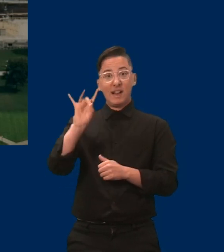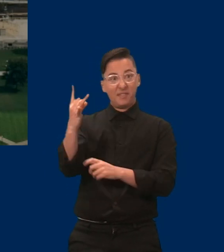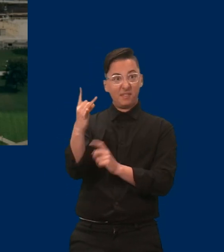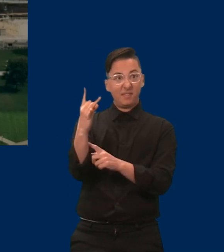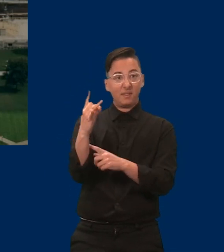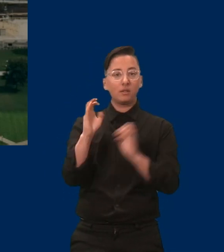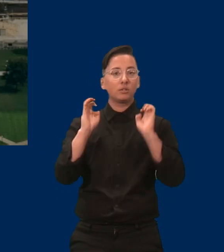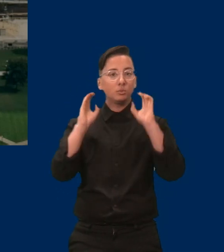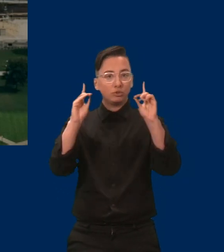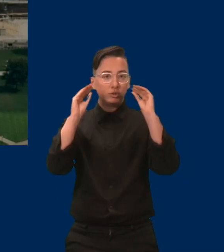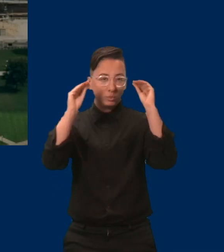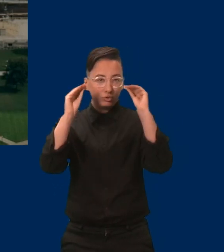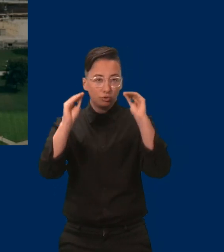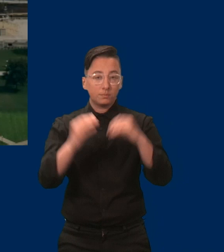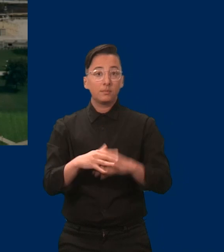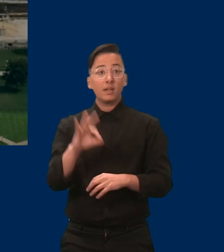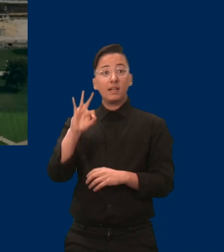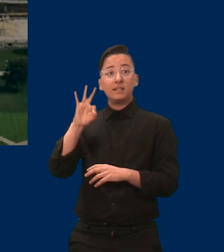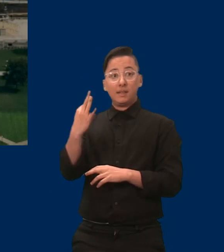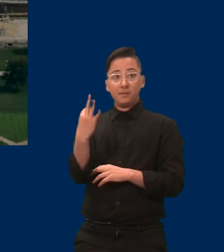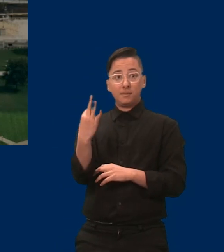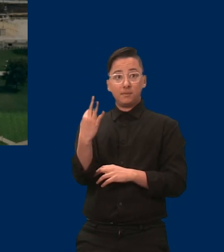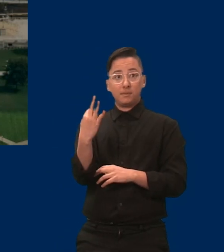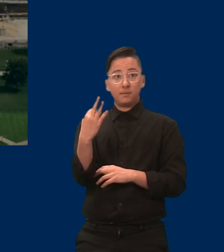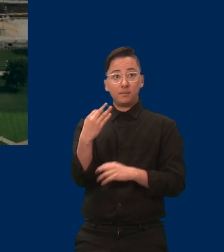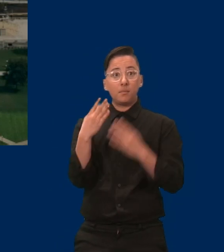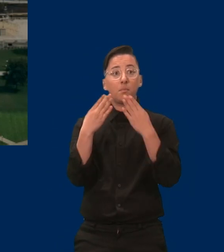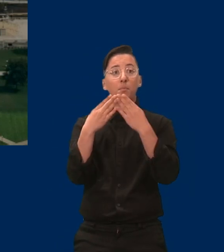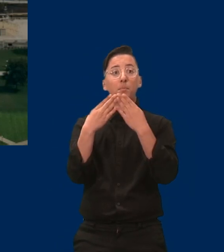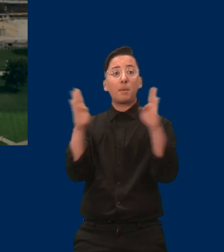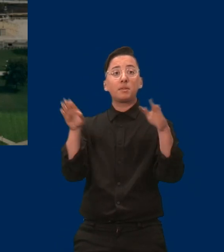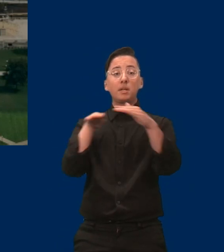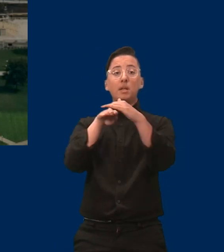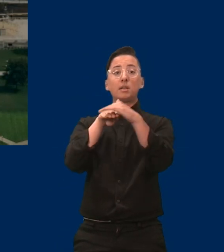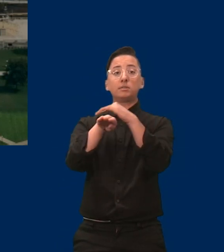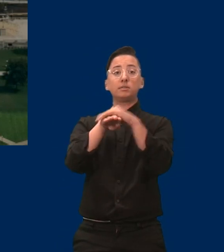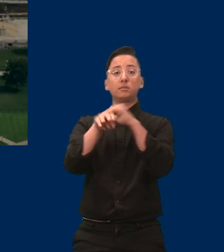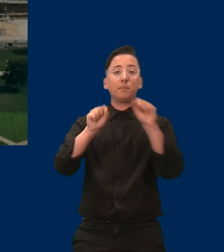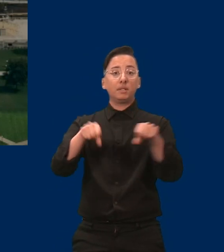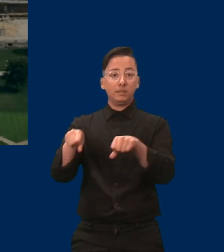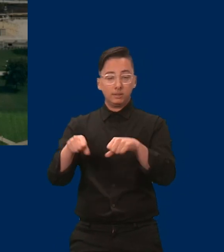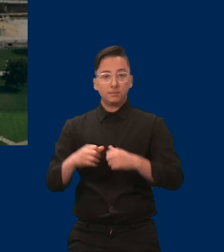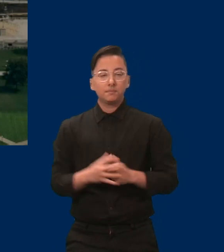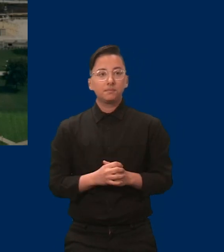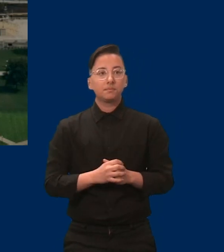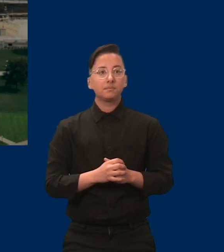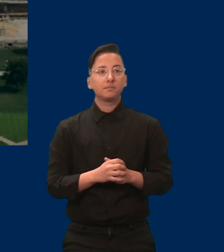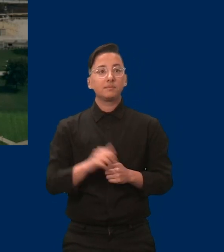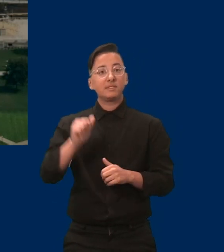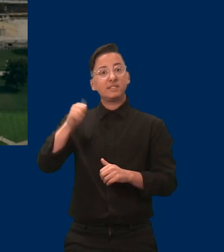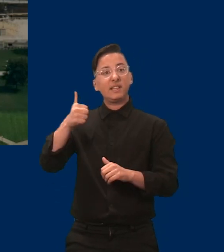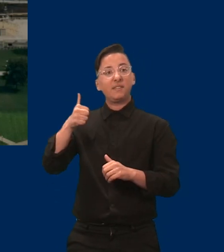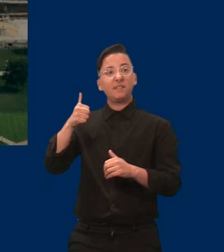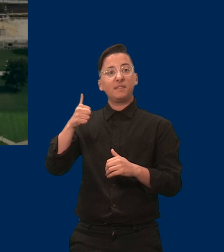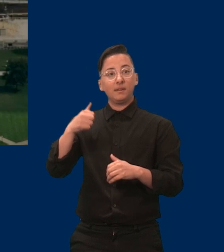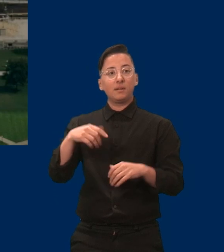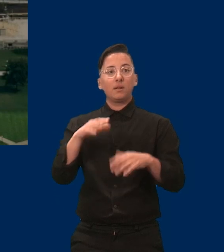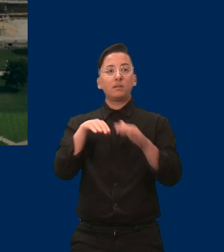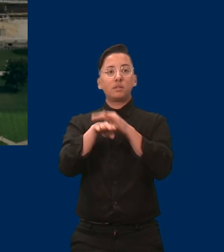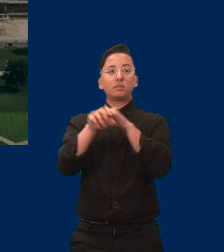Number nine was public accessibility. And number ten was accessible state parks. So our legislative agenda was really guided